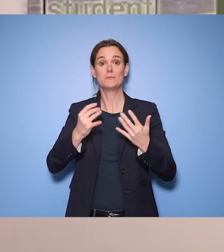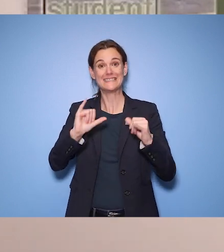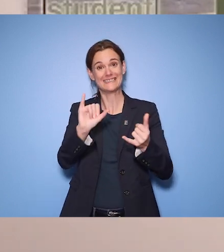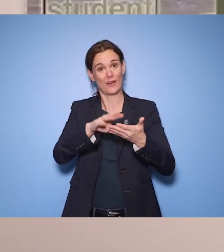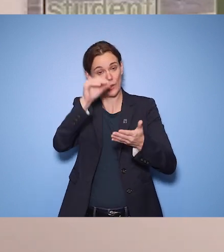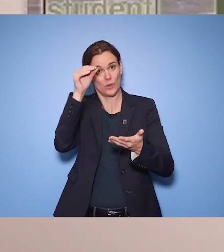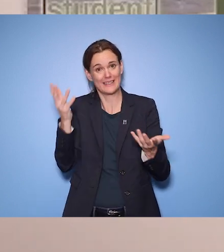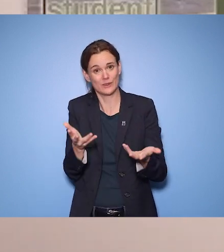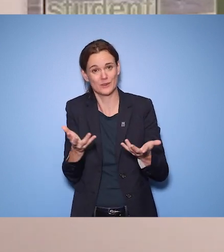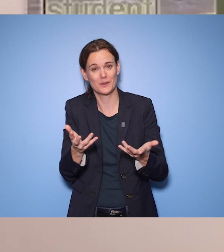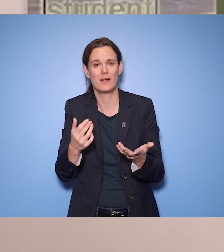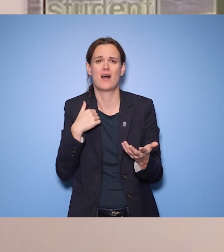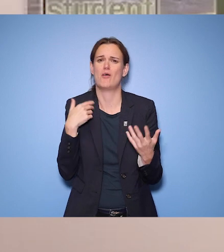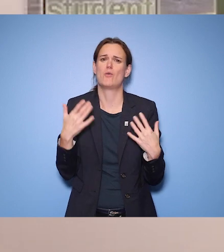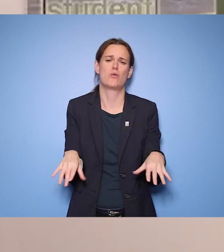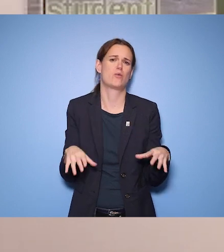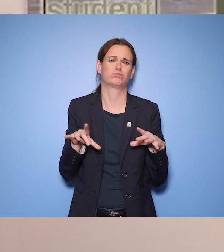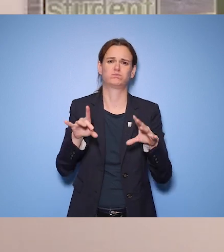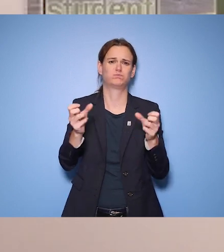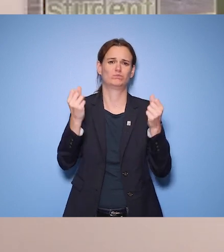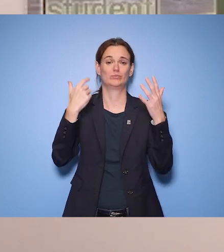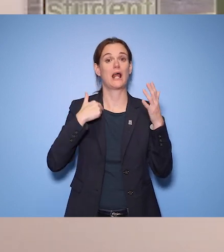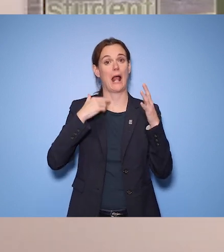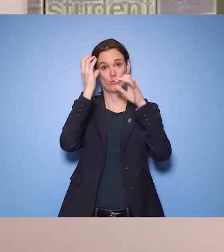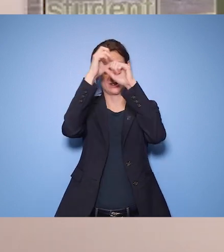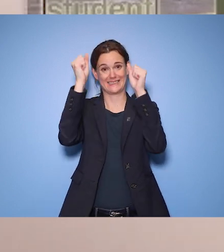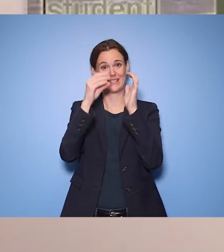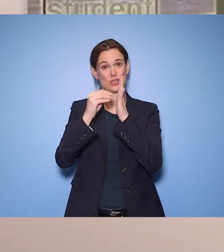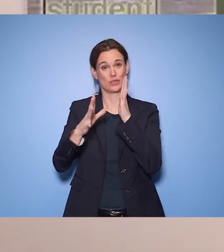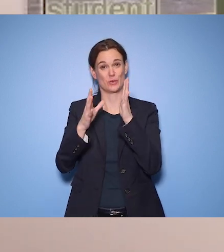I've gained so much from my time here at NSCC. I'm the student body president, I'm involved in